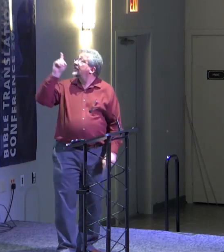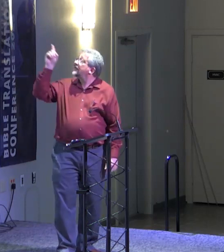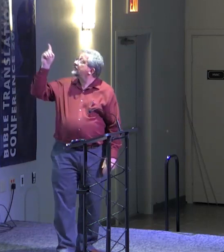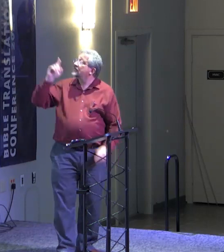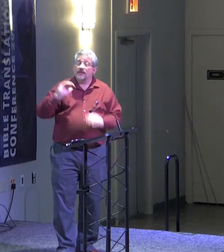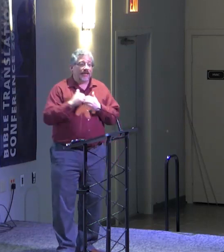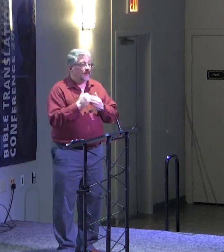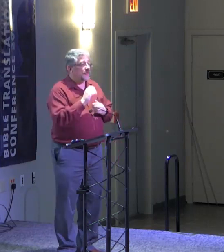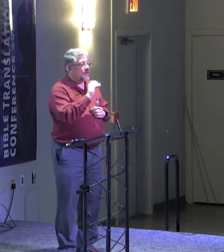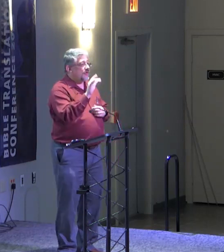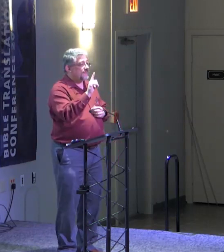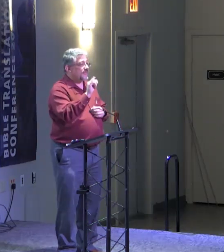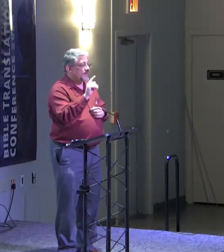The second. Is improving offline. There are some areas where interconnect connection is a real struggle.